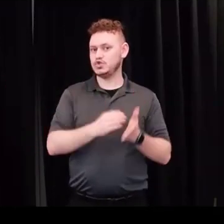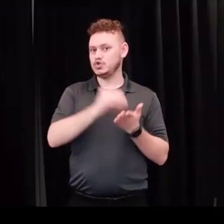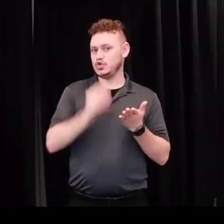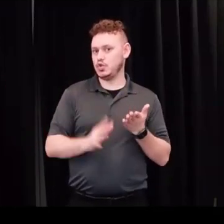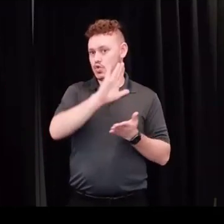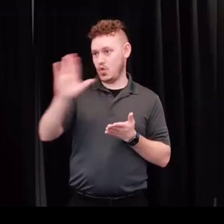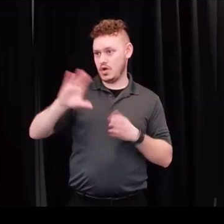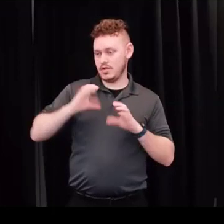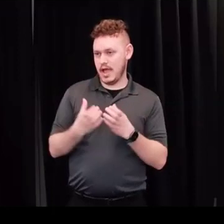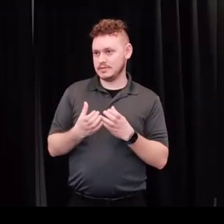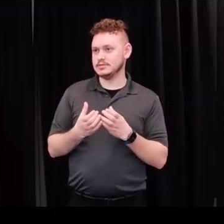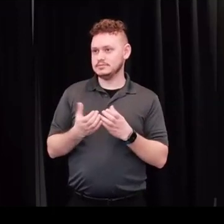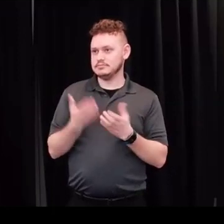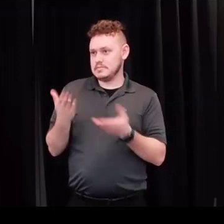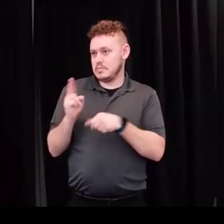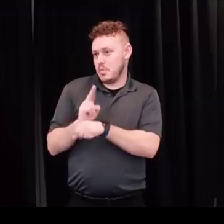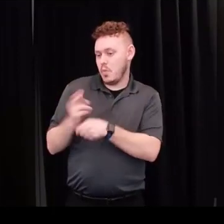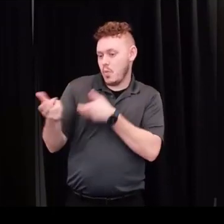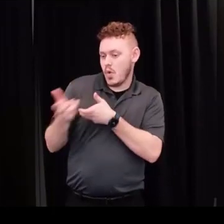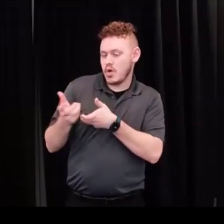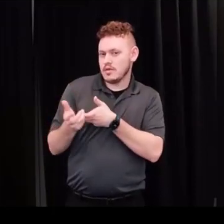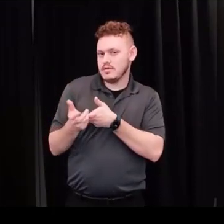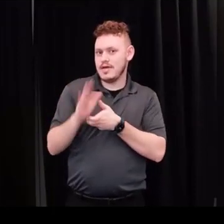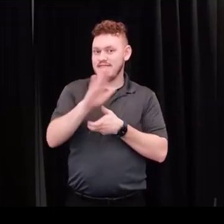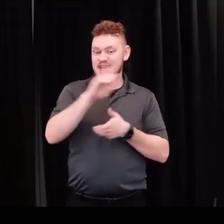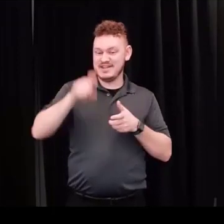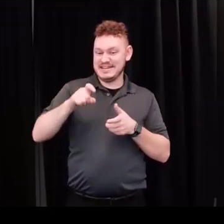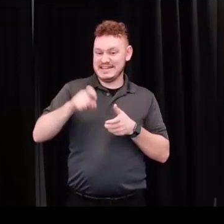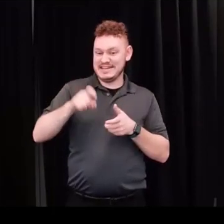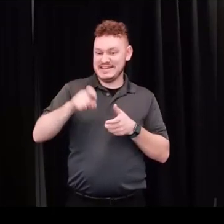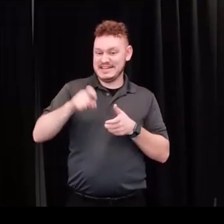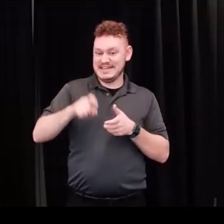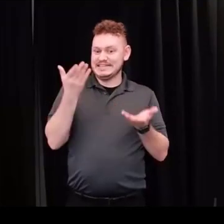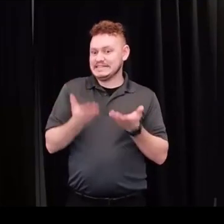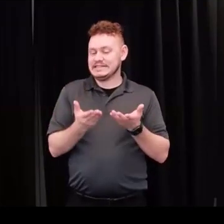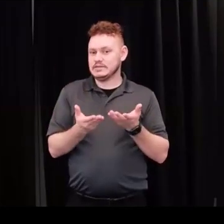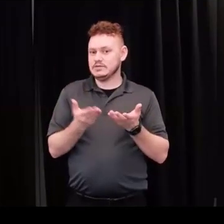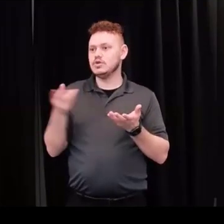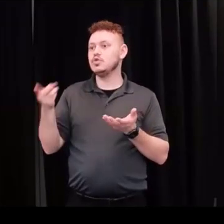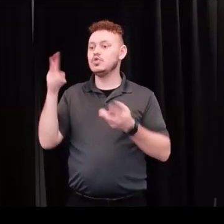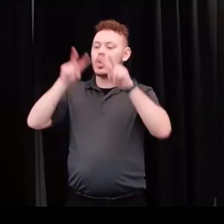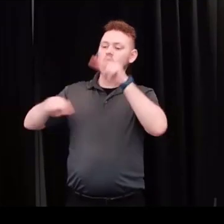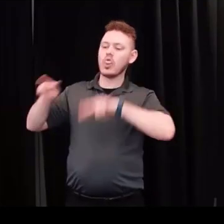be working with. These are needs that he has. Take a look at your class, and is your class designed